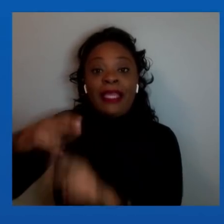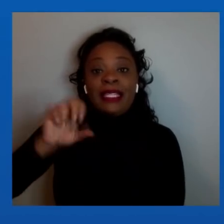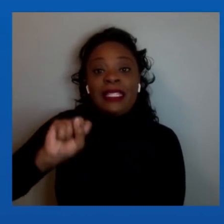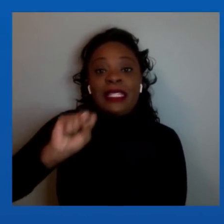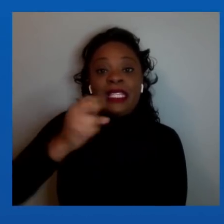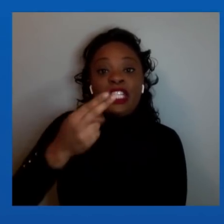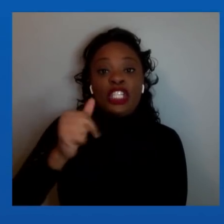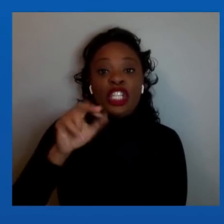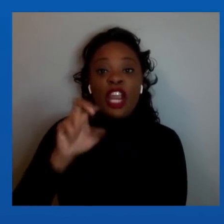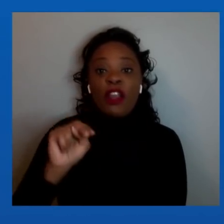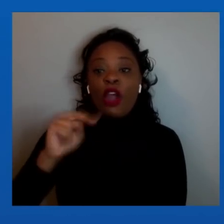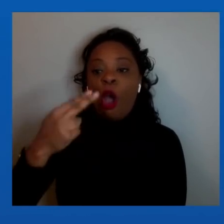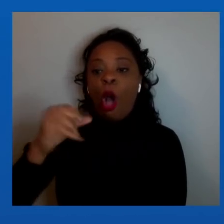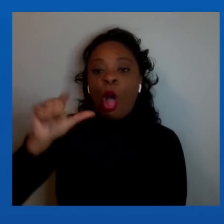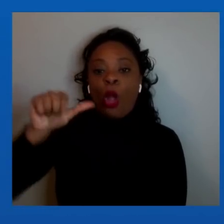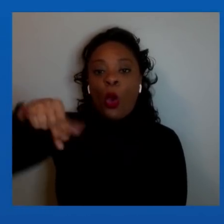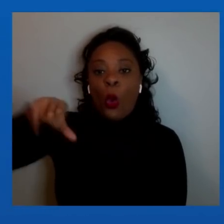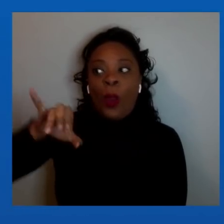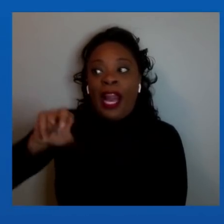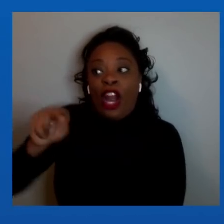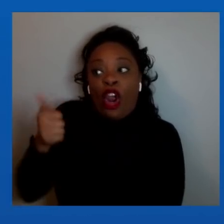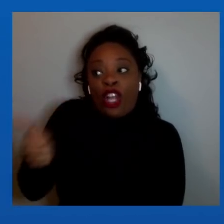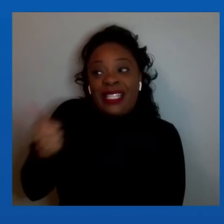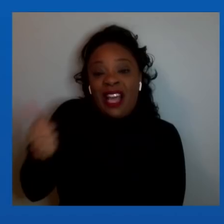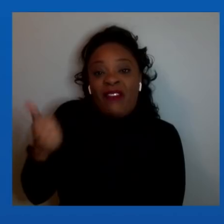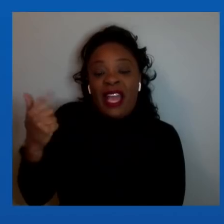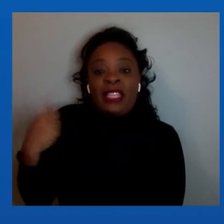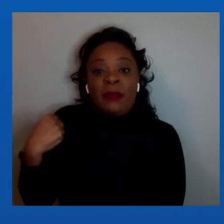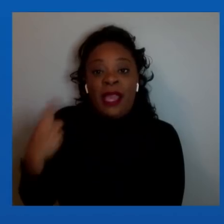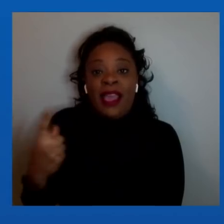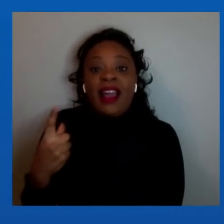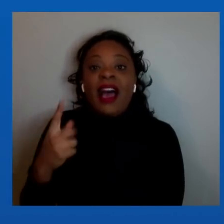She has been a vital volunteer since 2009.